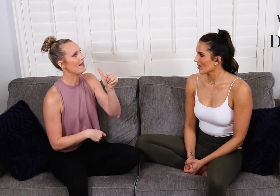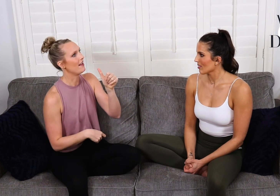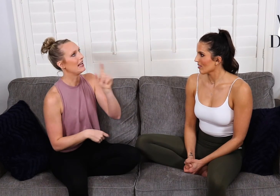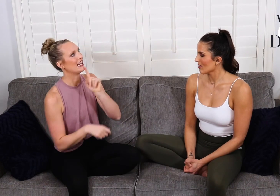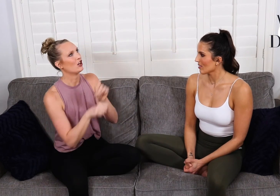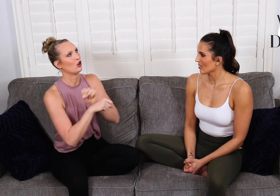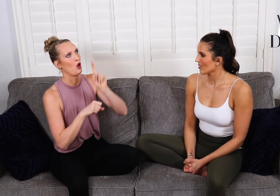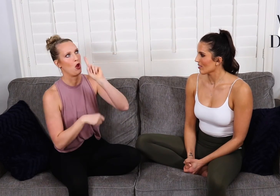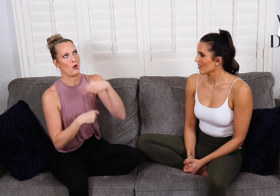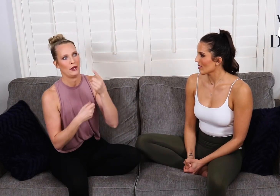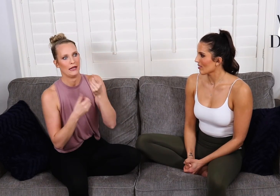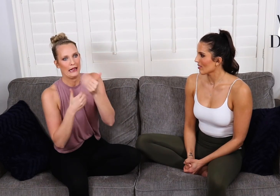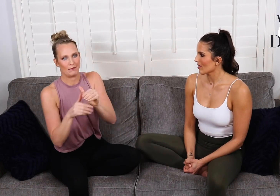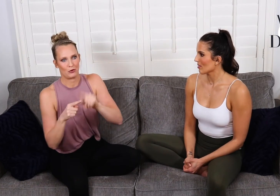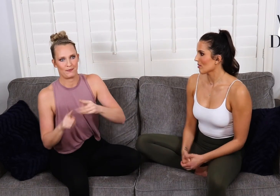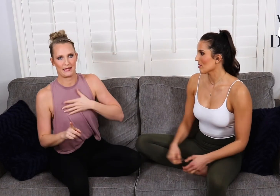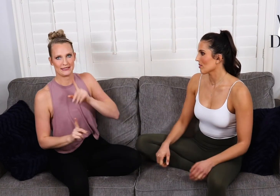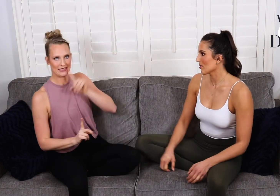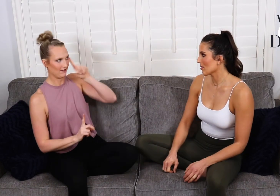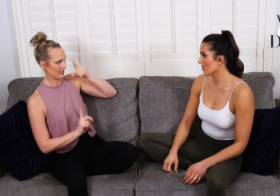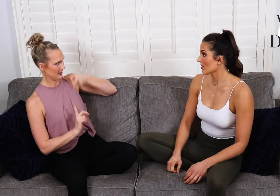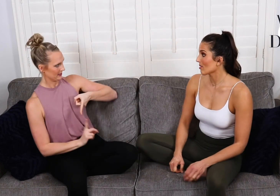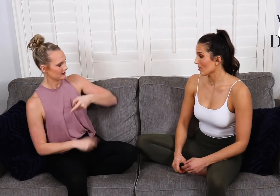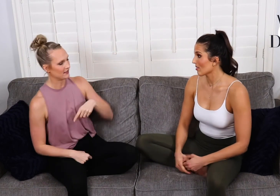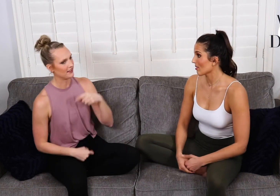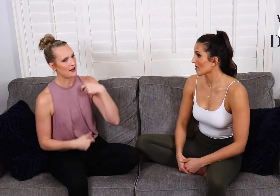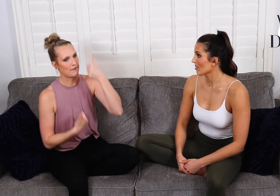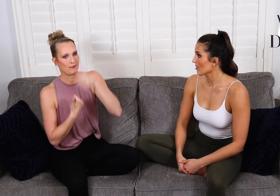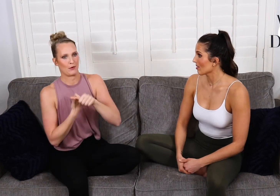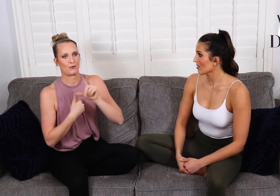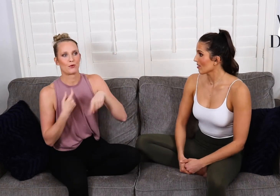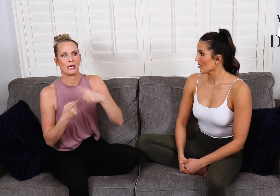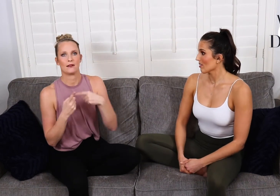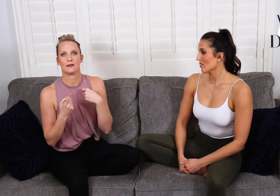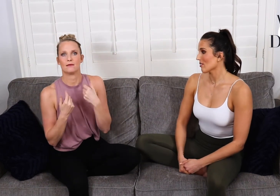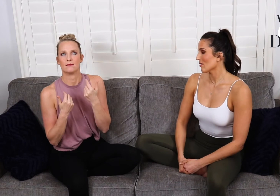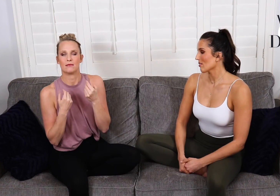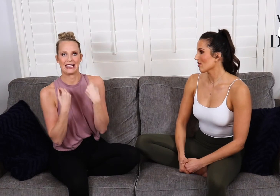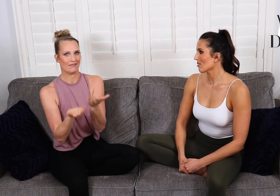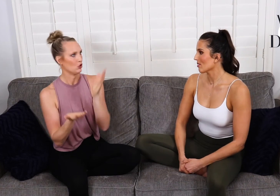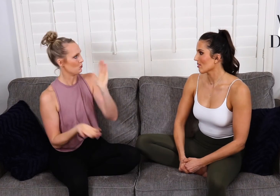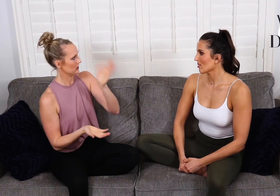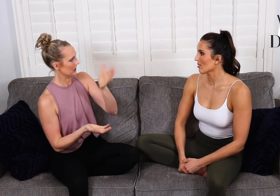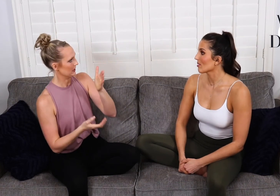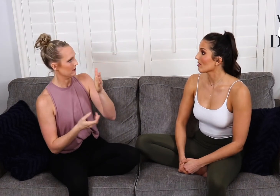moment that wasn't just about me being Deaf, but I remember when I was giving a presentation